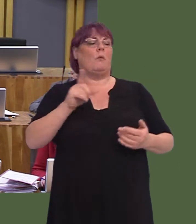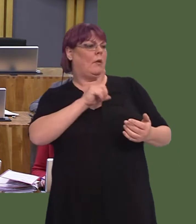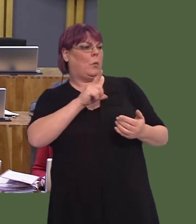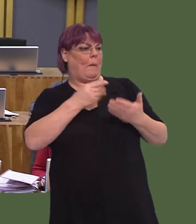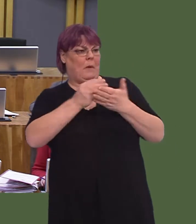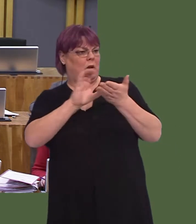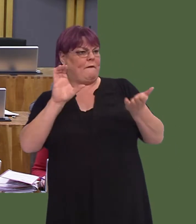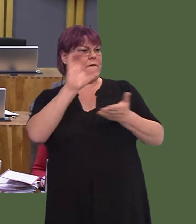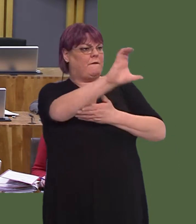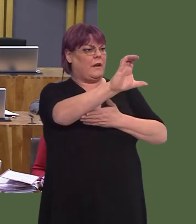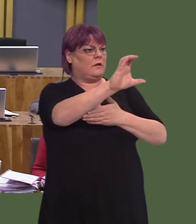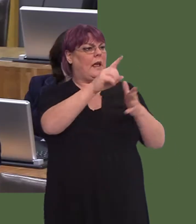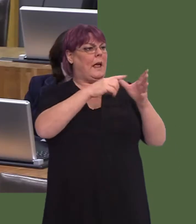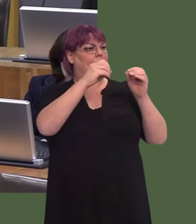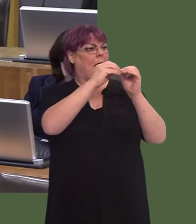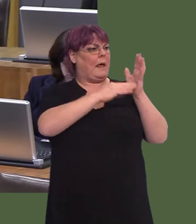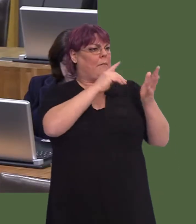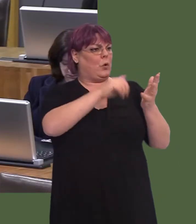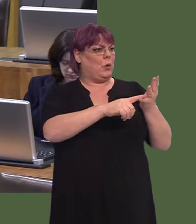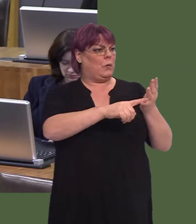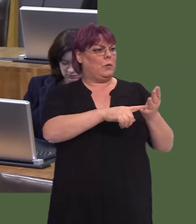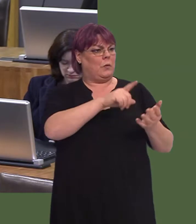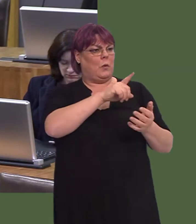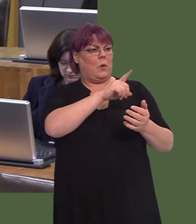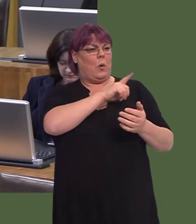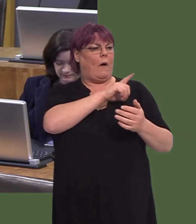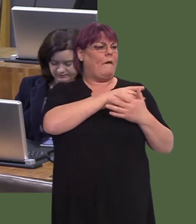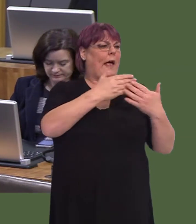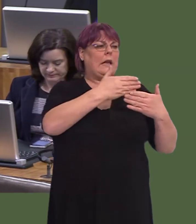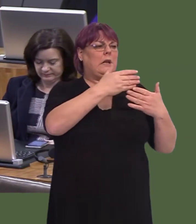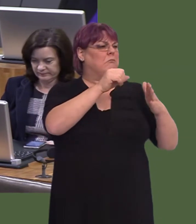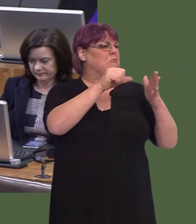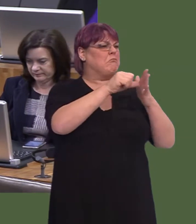to make sure that those obstacles that might exist within the system are removed, making